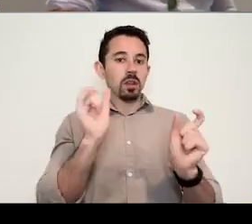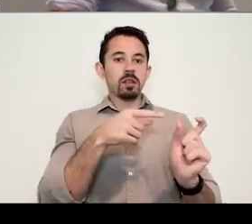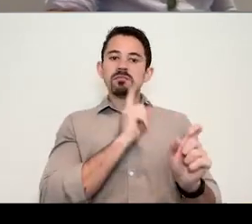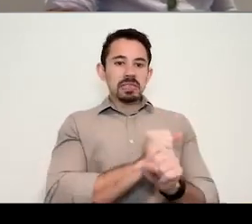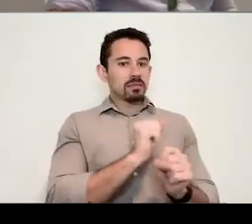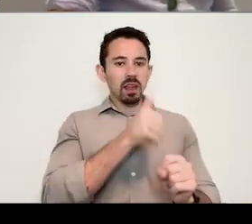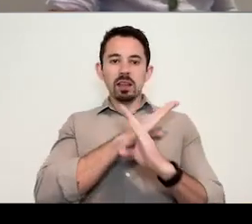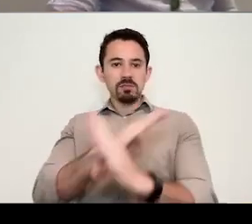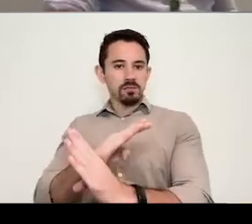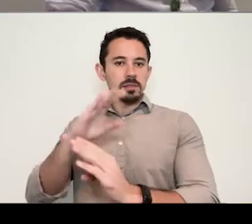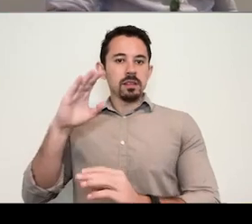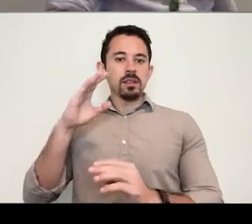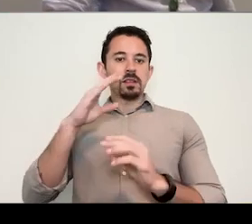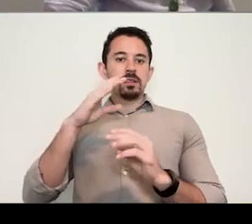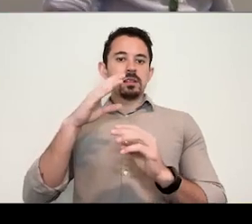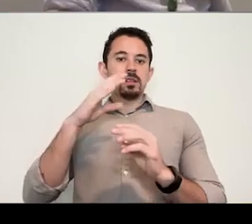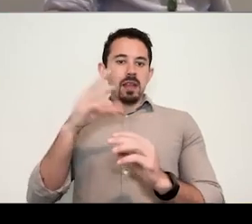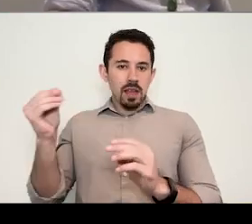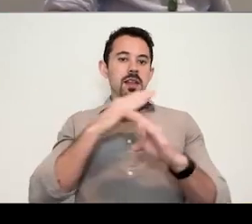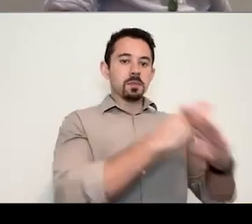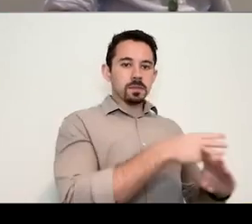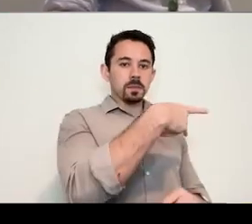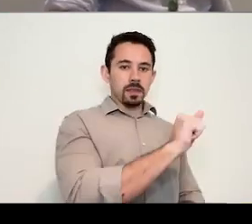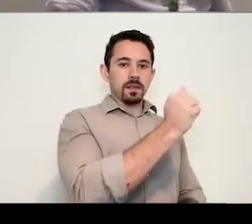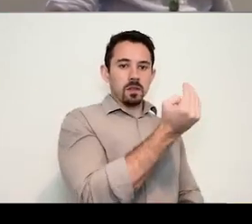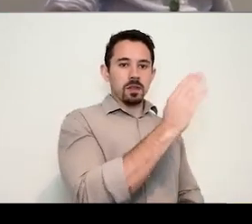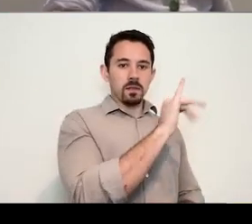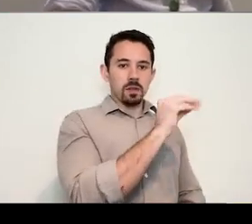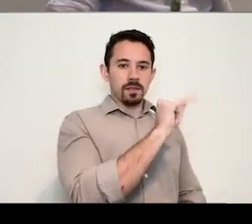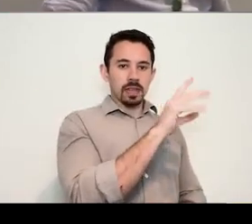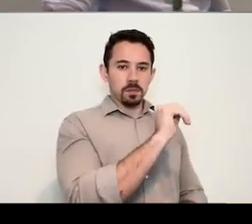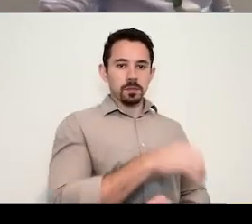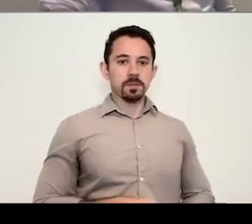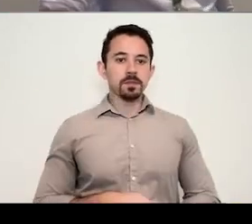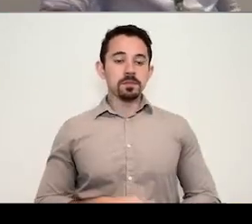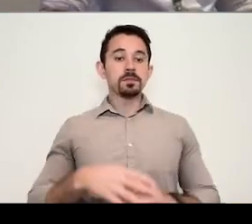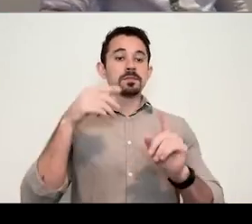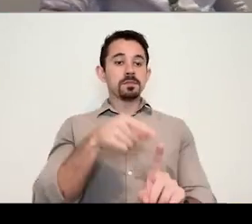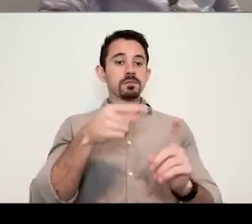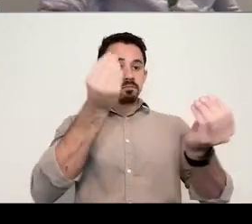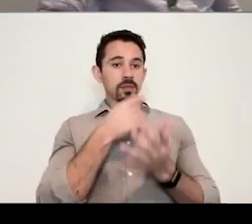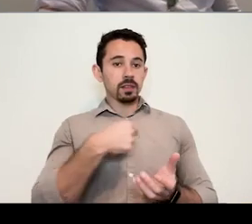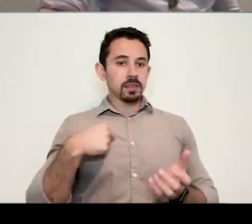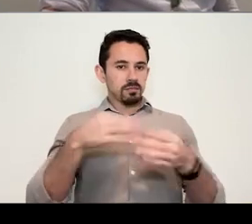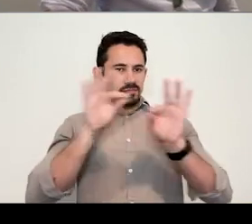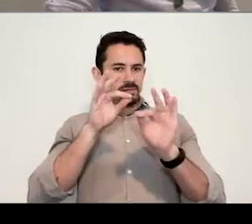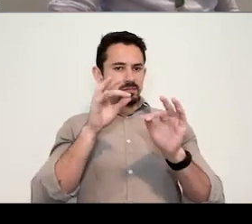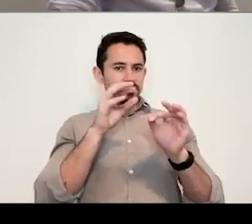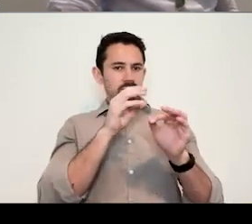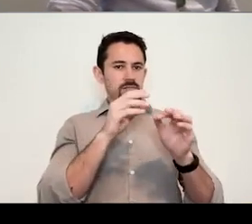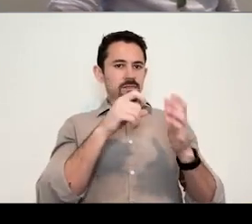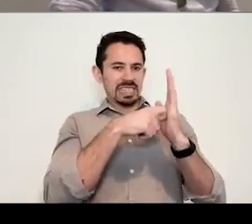did not inhibit and did inhibit PA14 biofilms so this informed us of key features for inhibition,